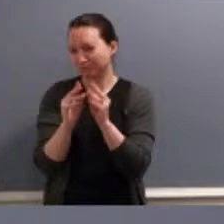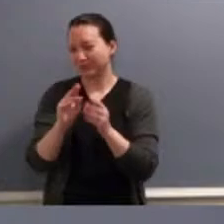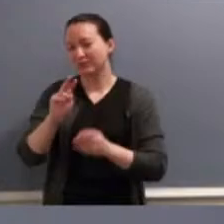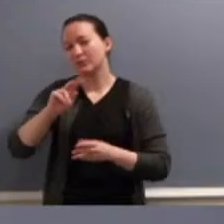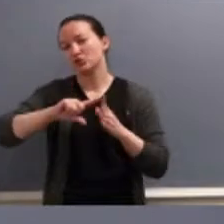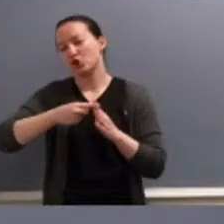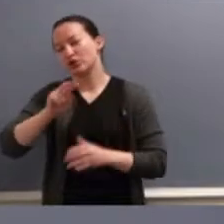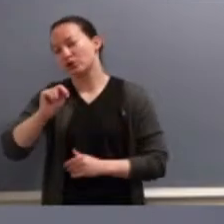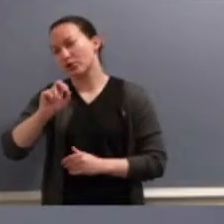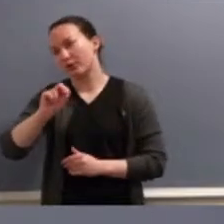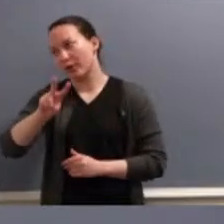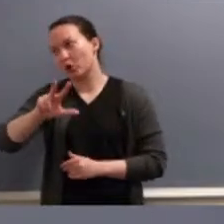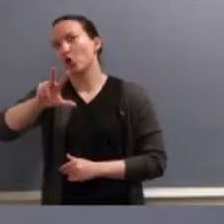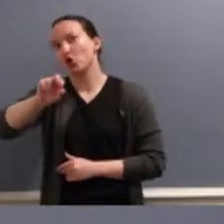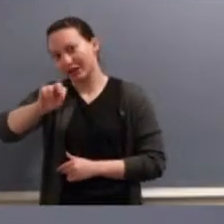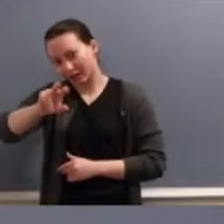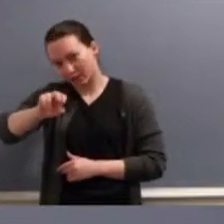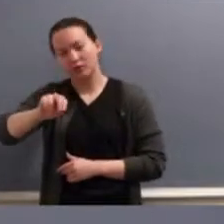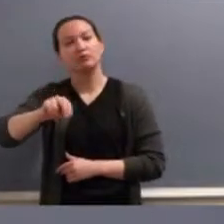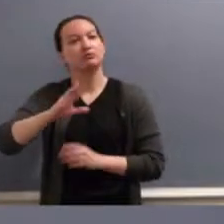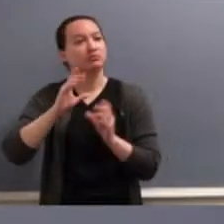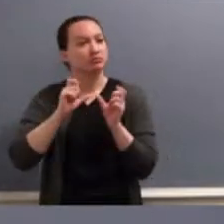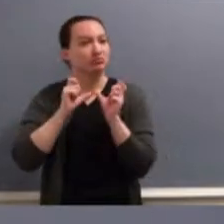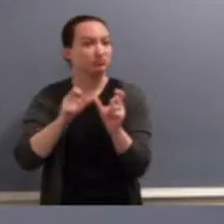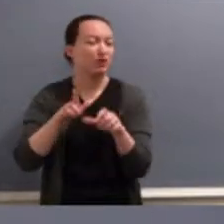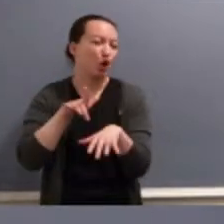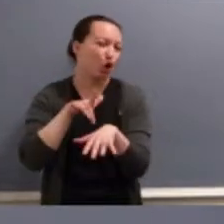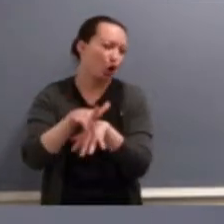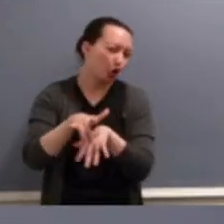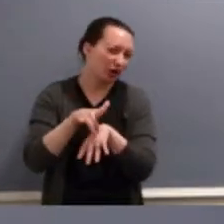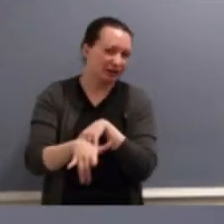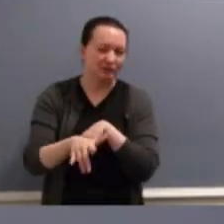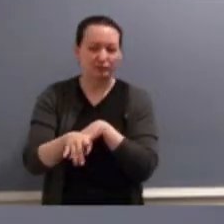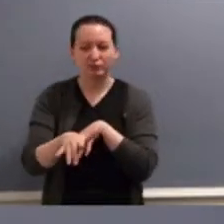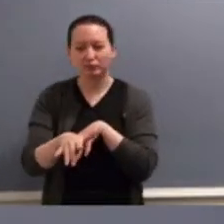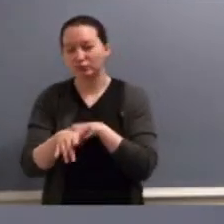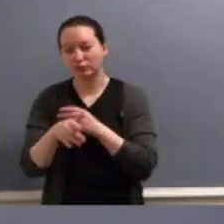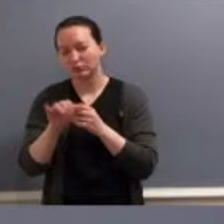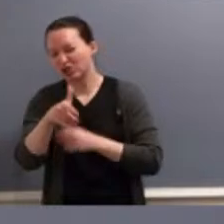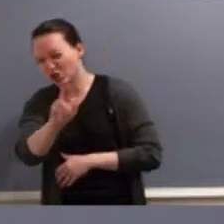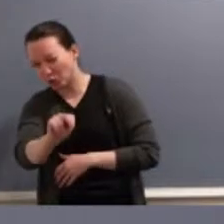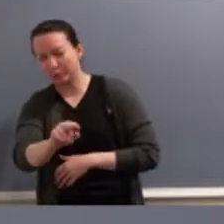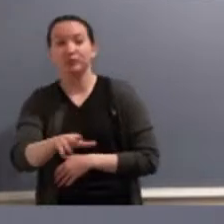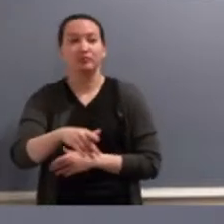the 30th and will run through the early part of of the year so we will keep to that timeline as